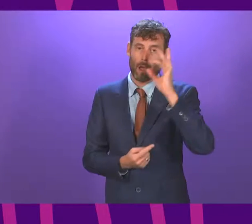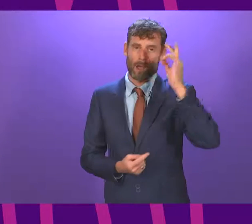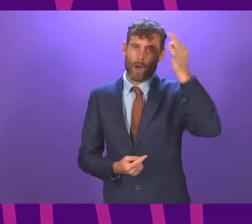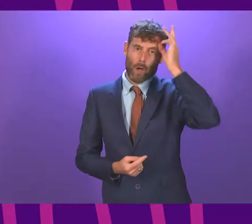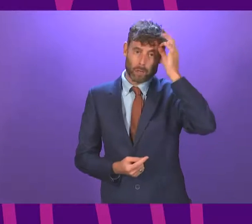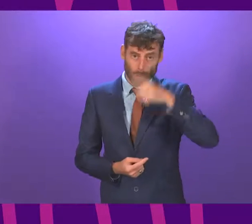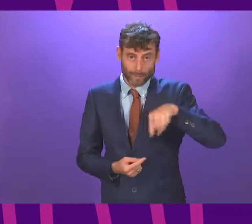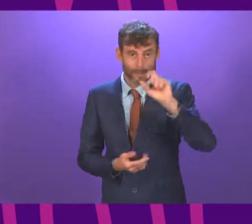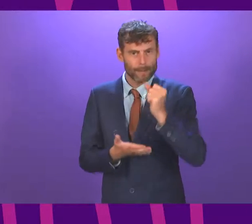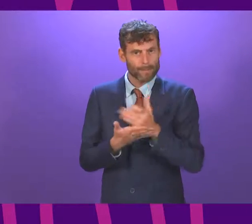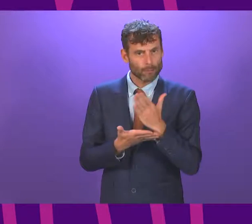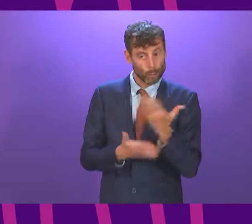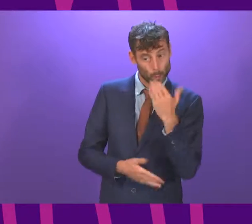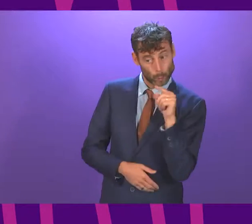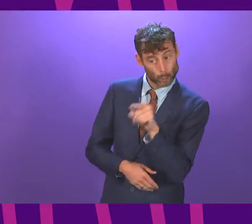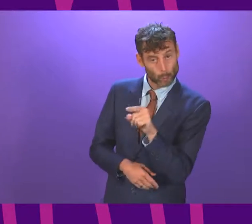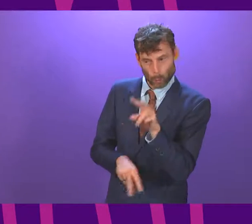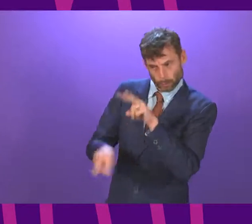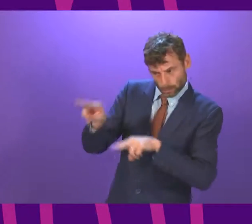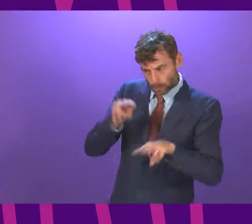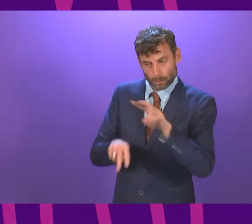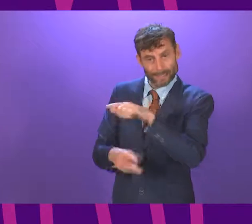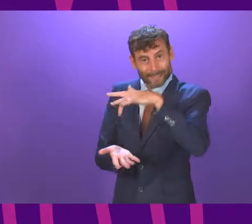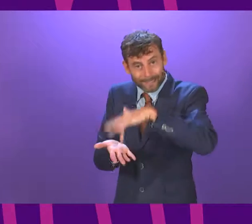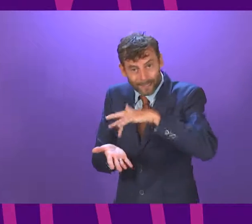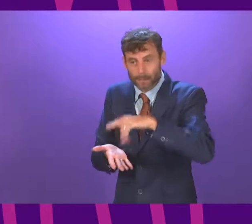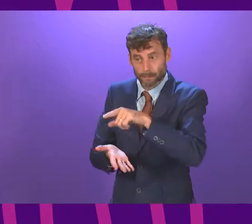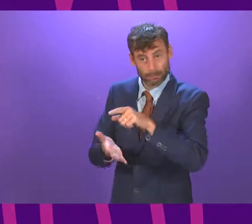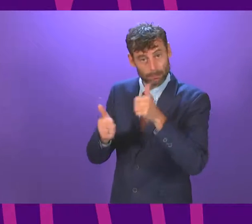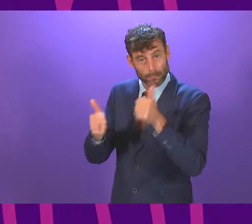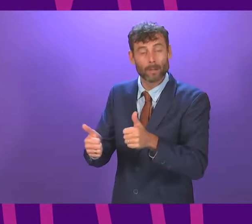assessments of their schools and early learning and childcare settings by the October half-term.